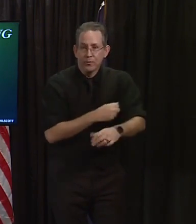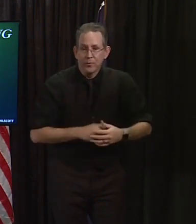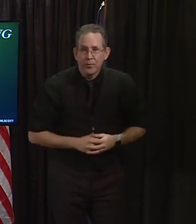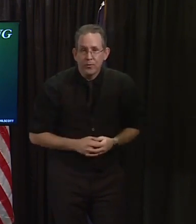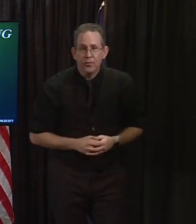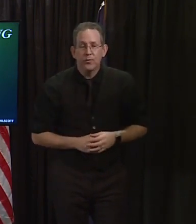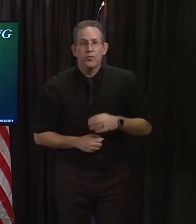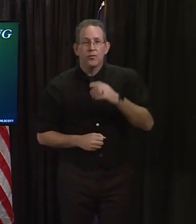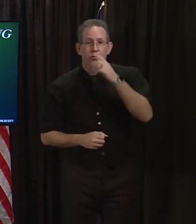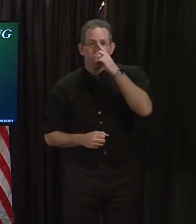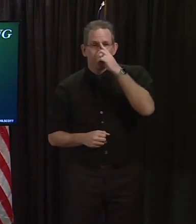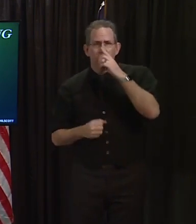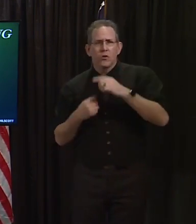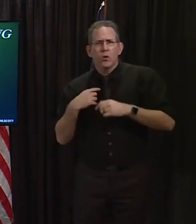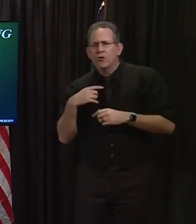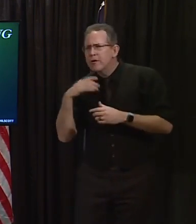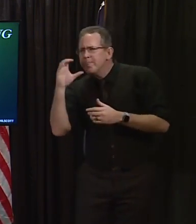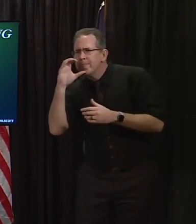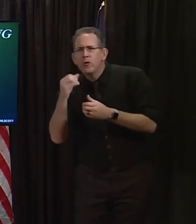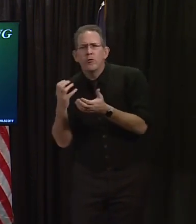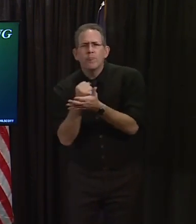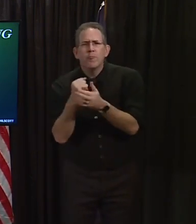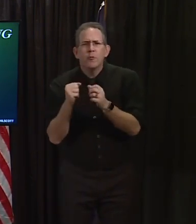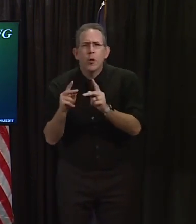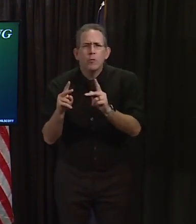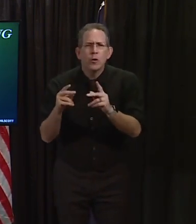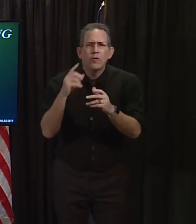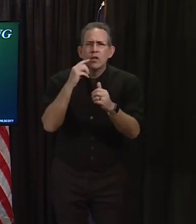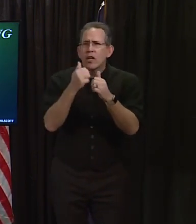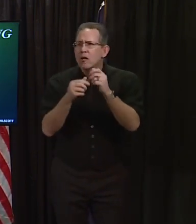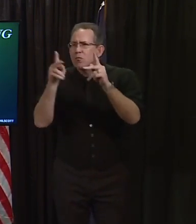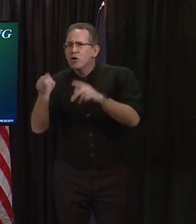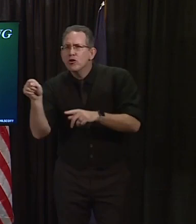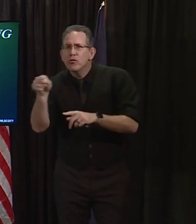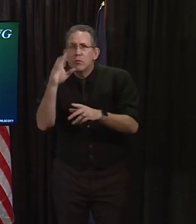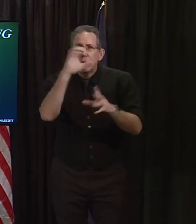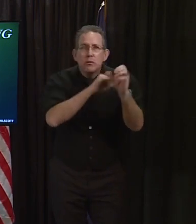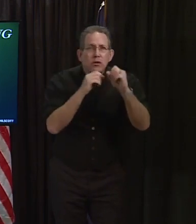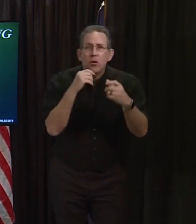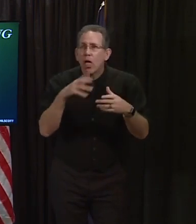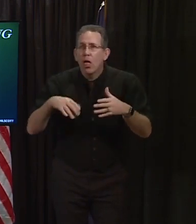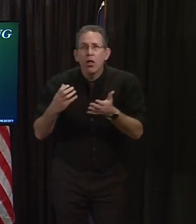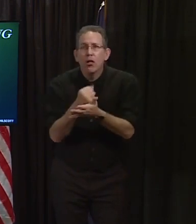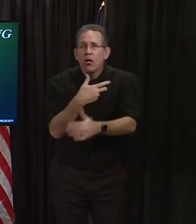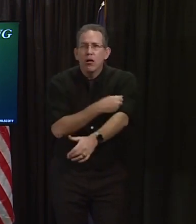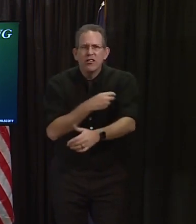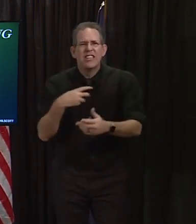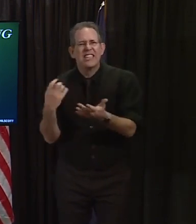vaccinated and boosted. We've expanded the number of clinics in schools by the